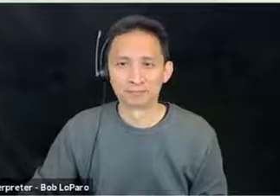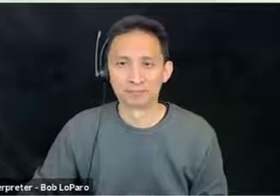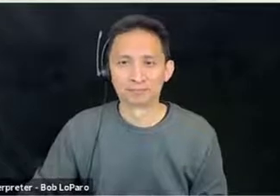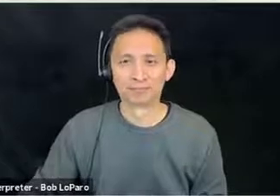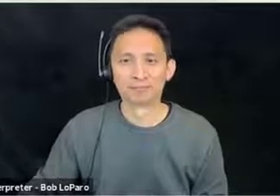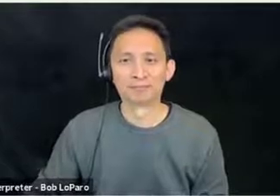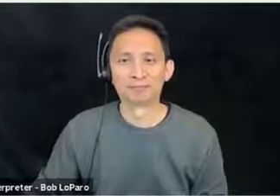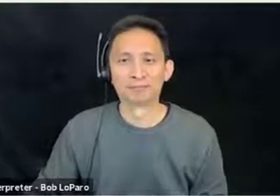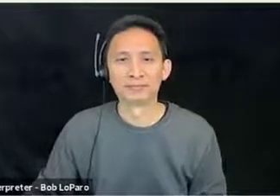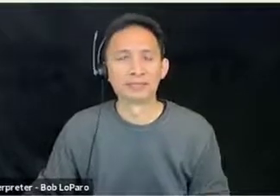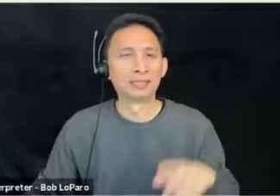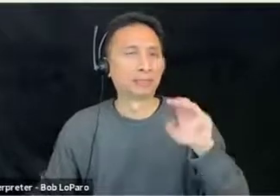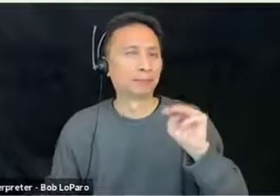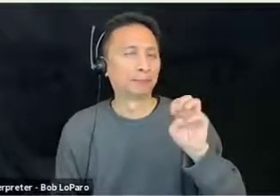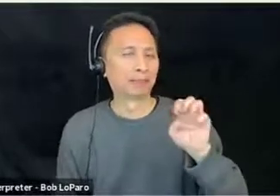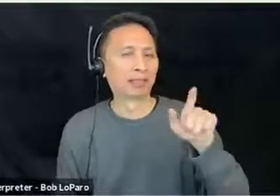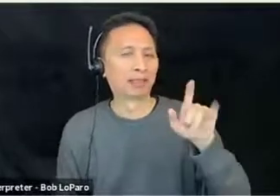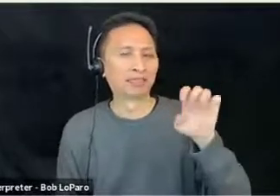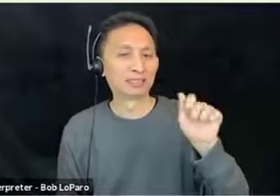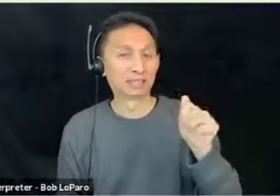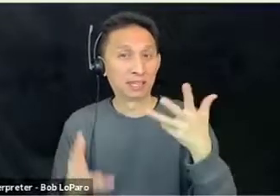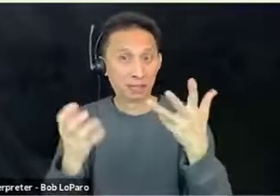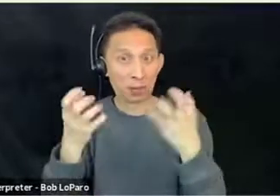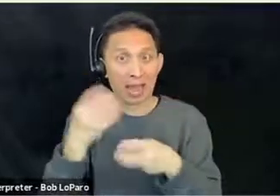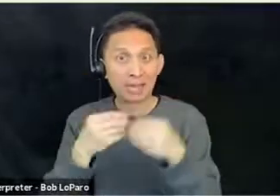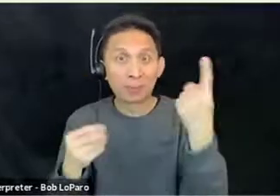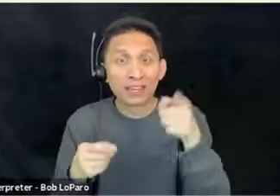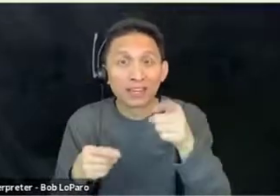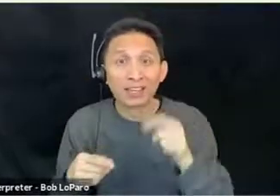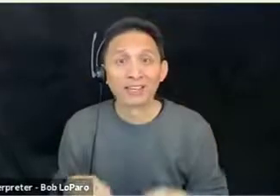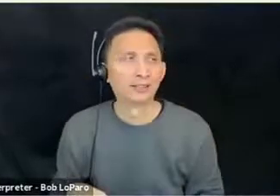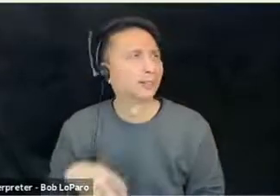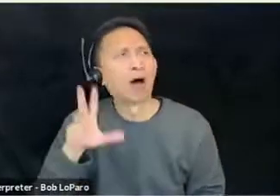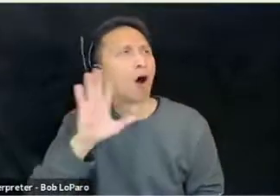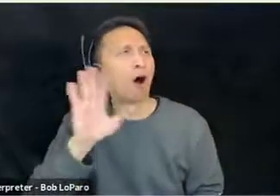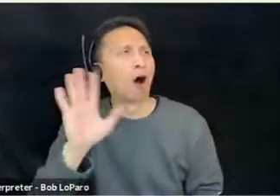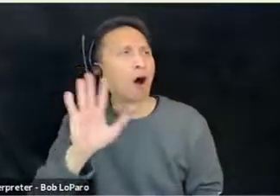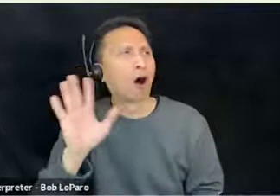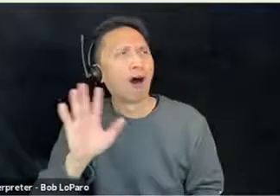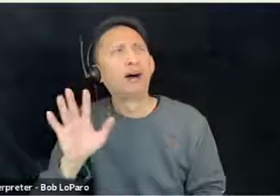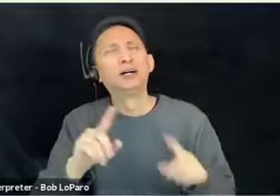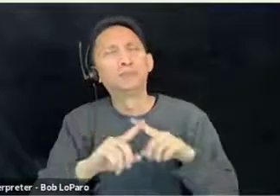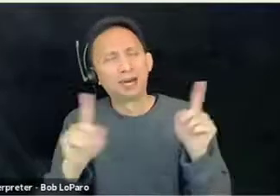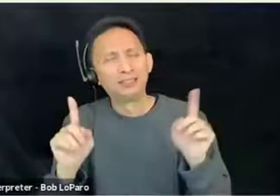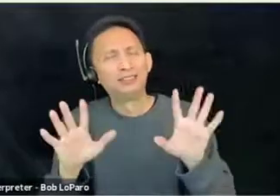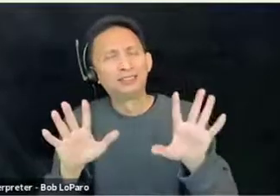Melissa, you look like you wanted to add something. No, no. You know, Katie.